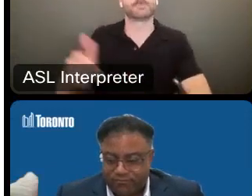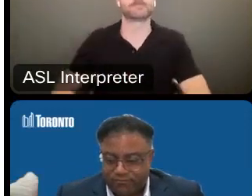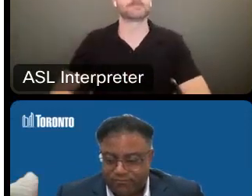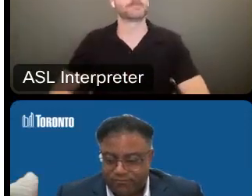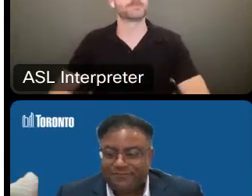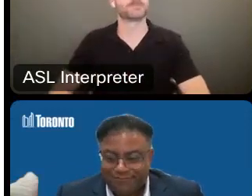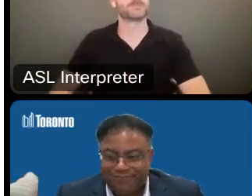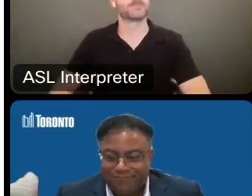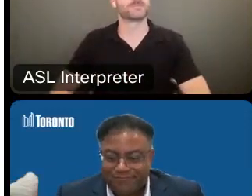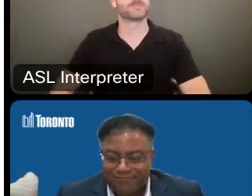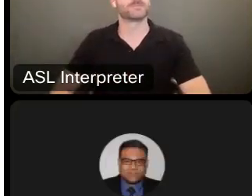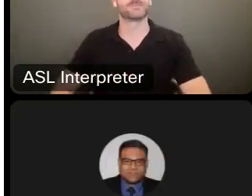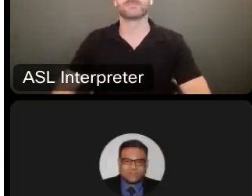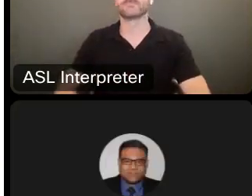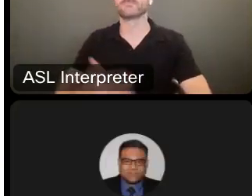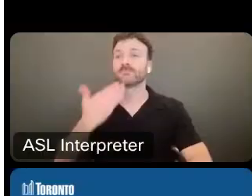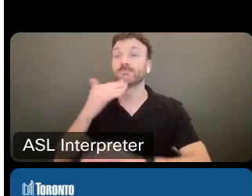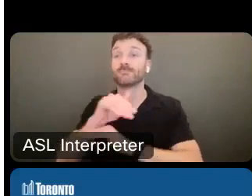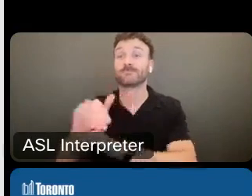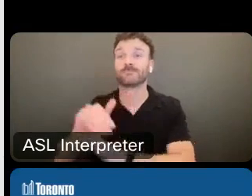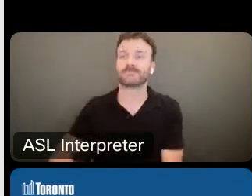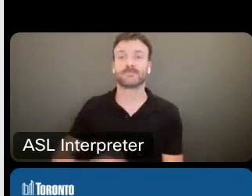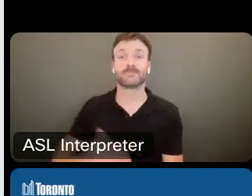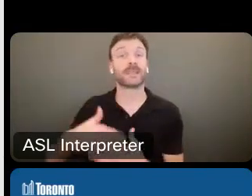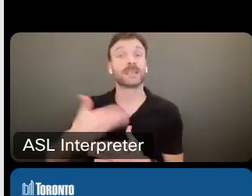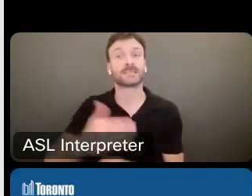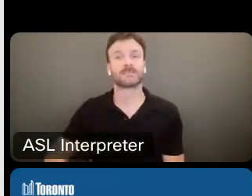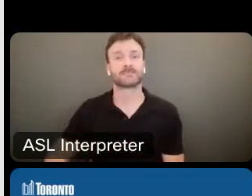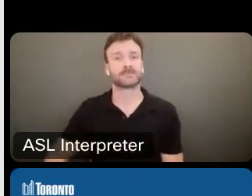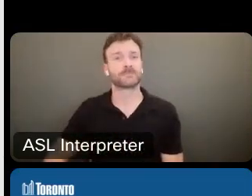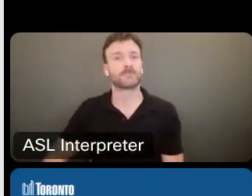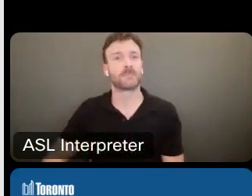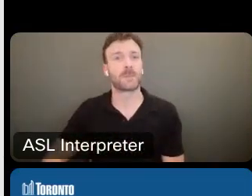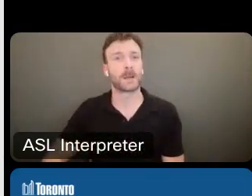Good evening. Next slide.